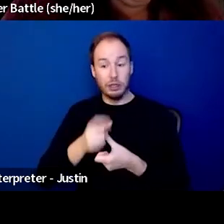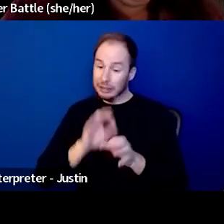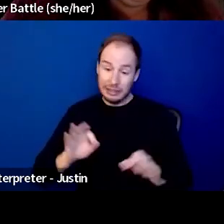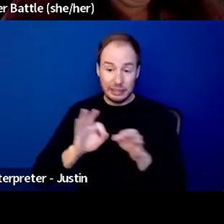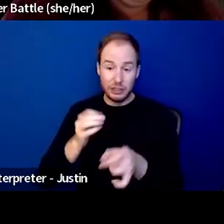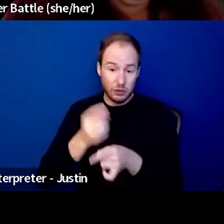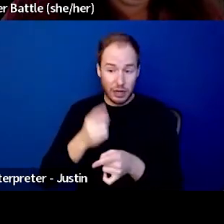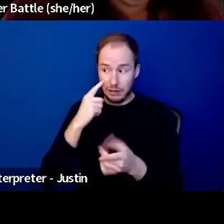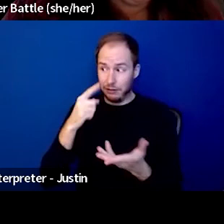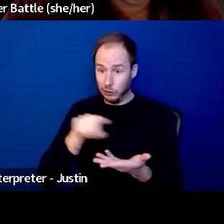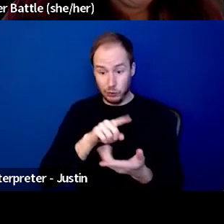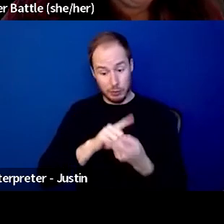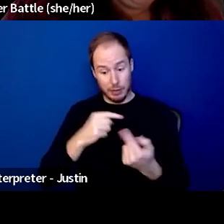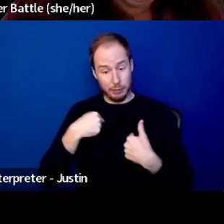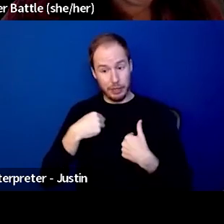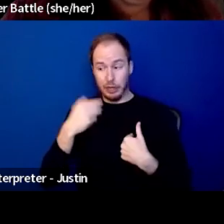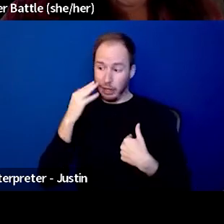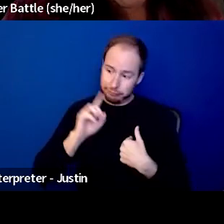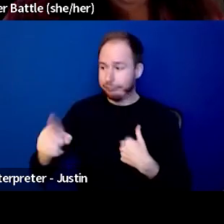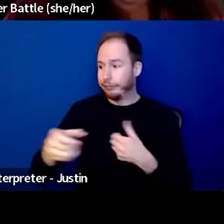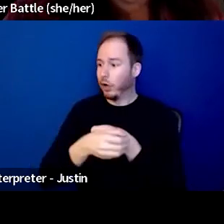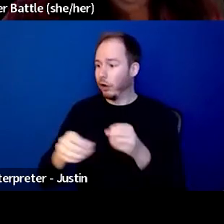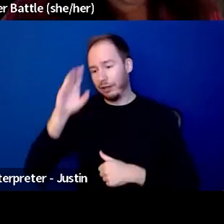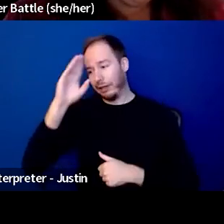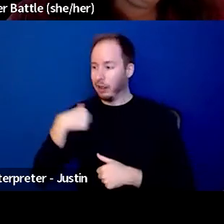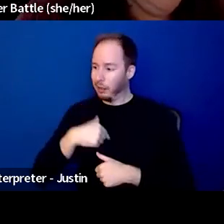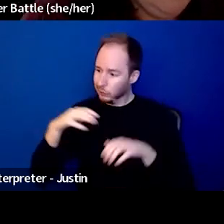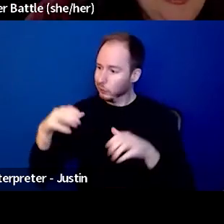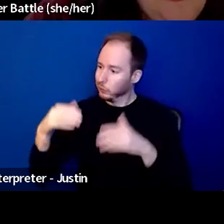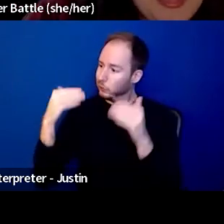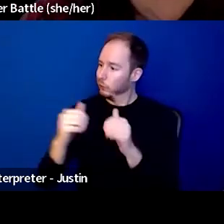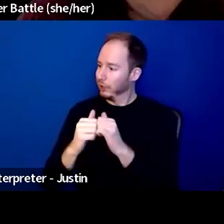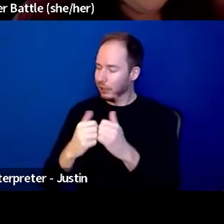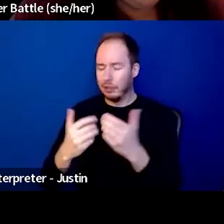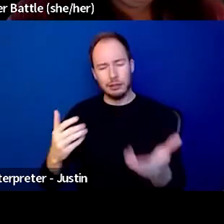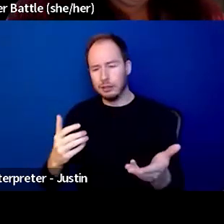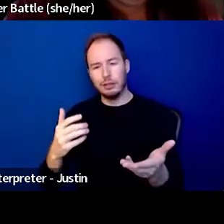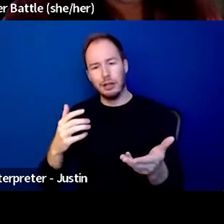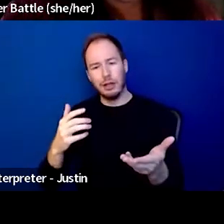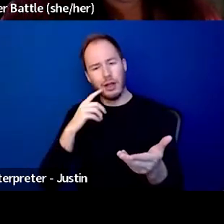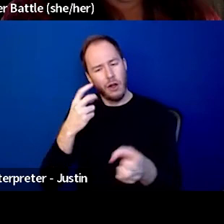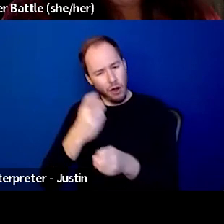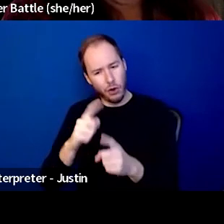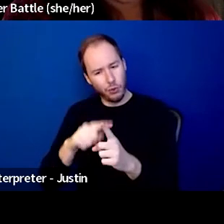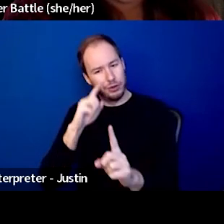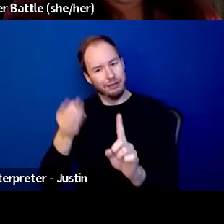Like if you've ever met me before, and I just walk into your office, and I'm like, "Hey, let's do this thing," that's a very difficult sell.